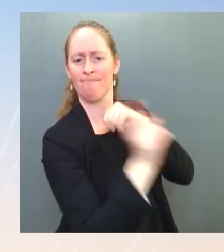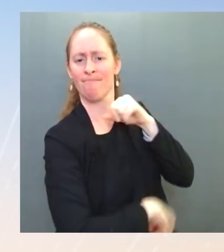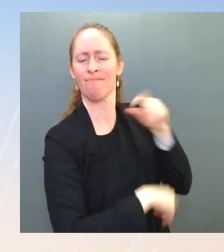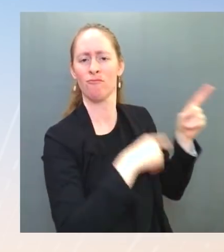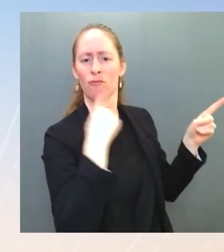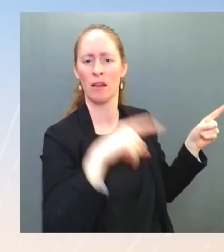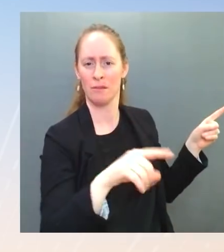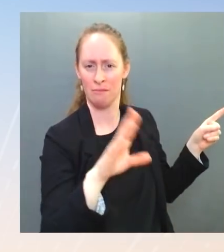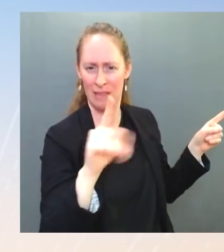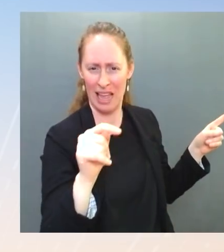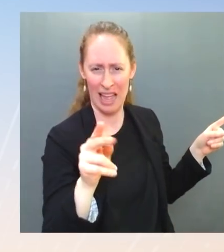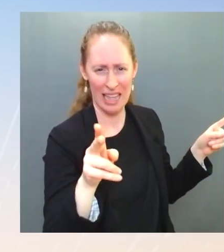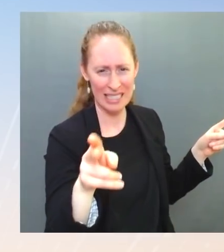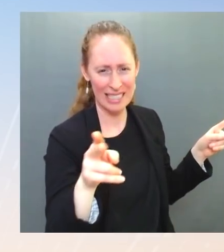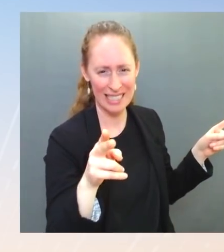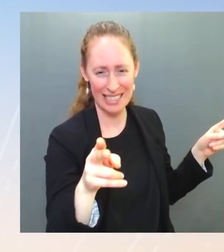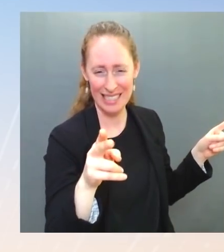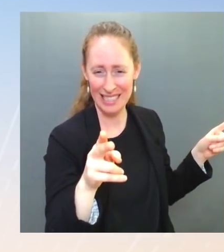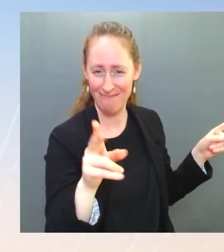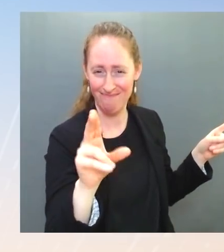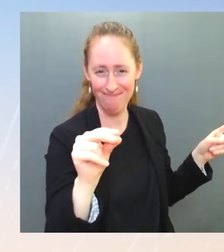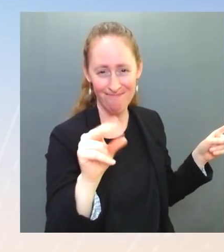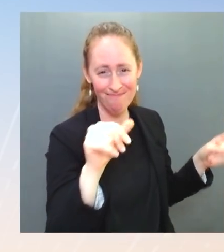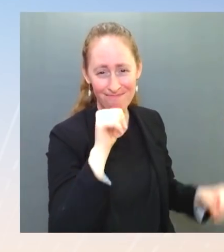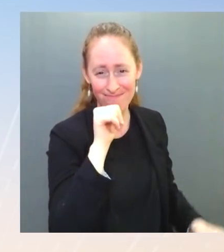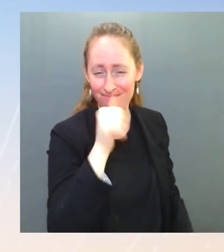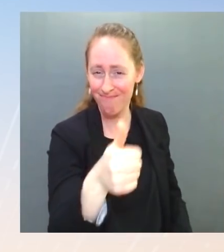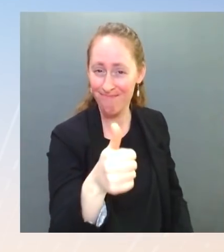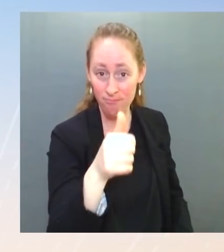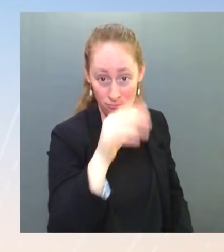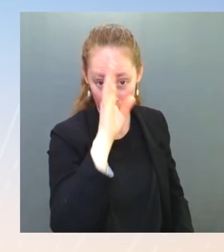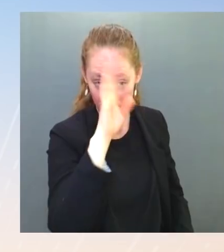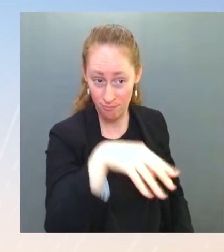hasn't really taken a side. They've adopted a neutral stance, as Kaitlin mentioned,